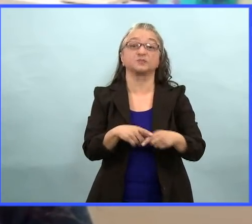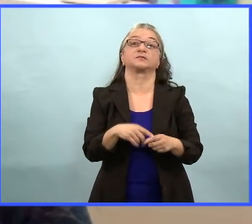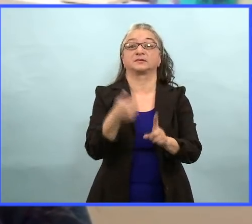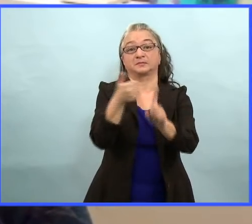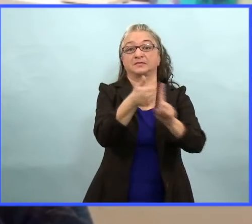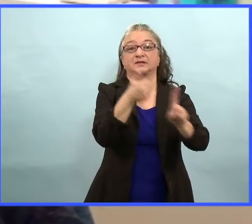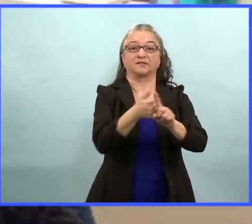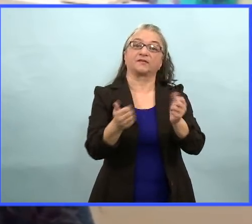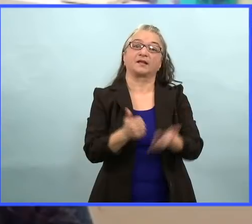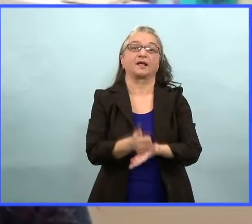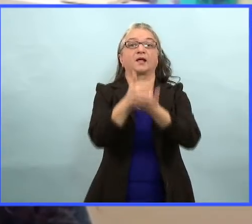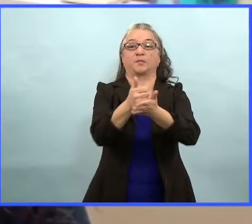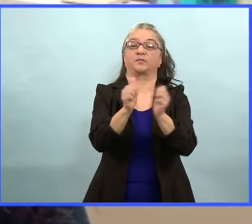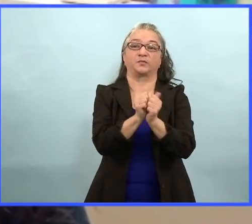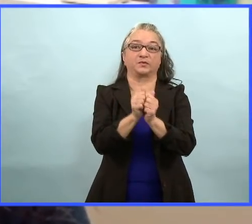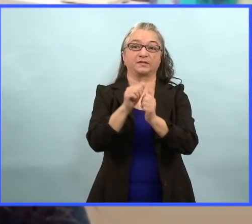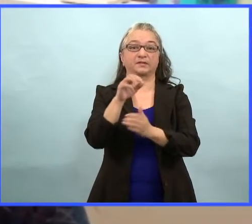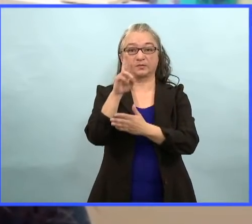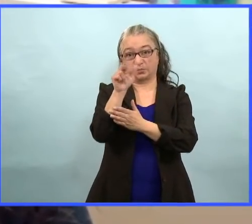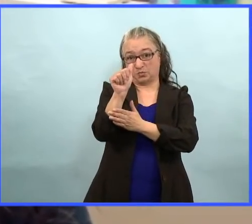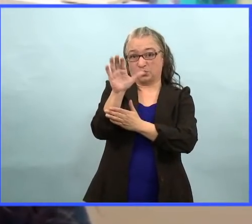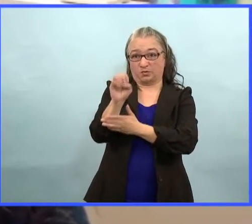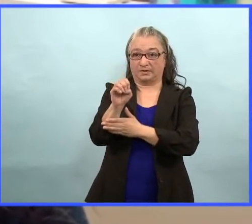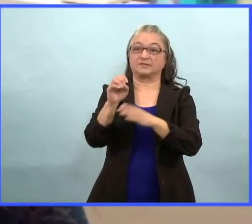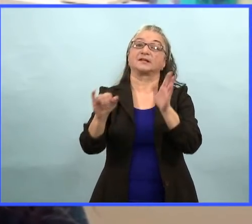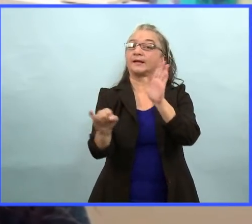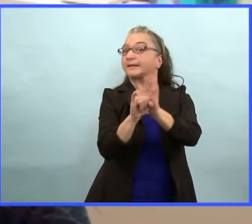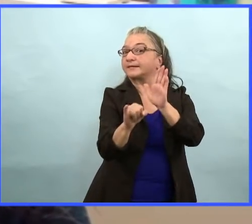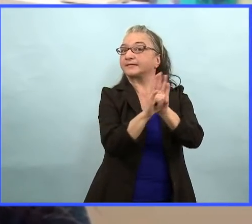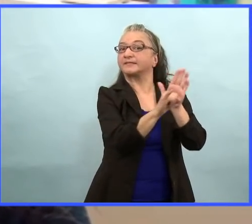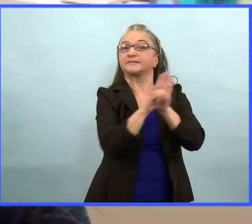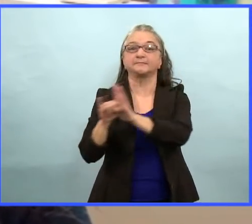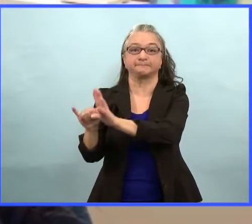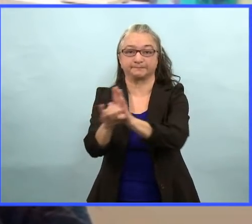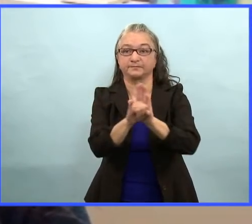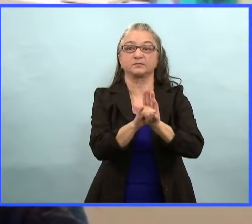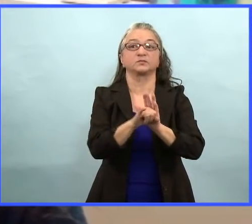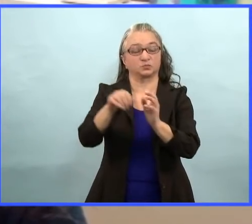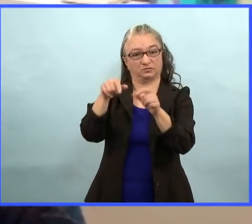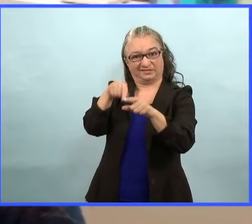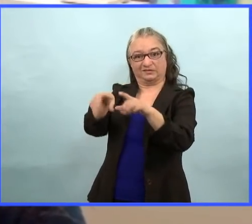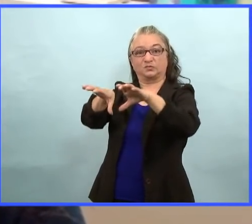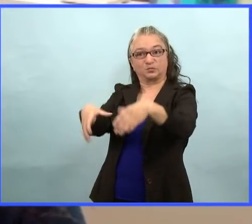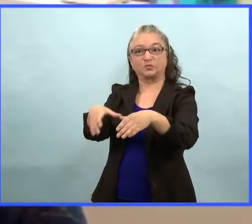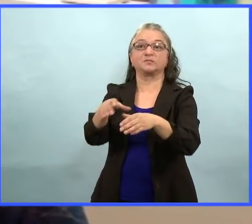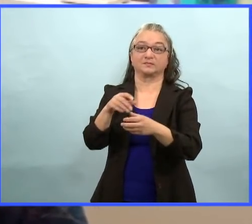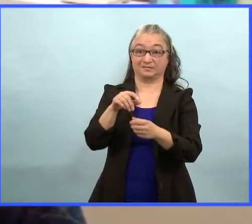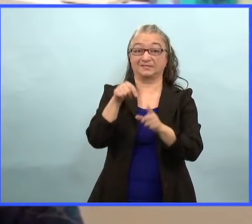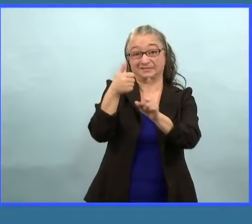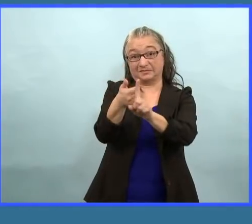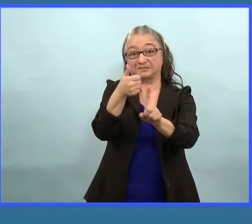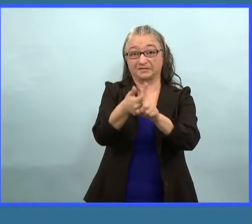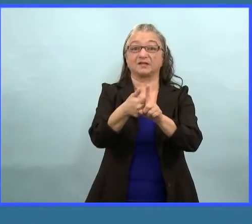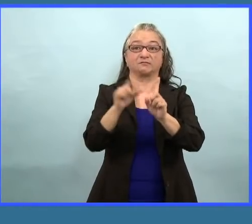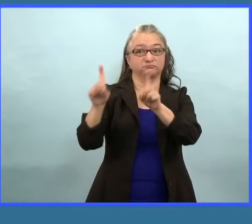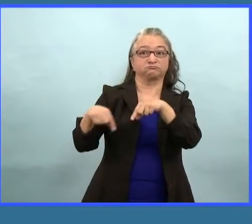identity working an advisory group who has been supporting this work since april of 2020 and